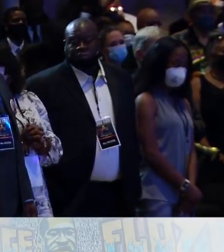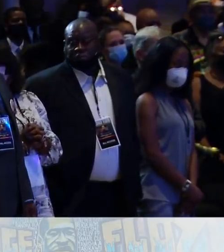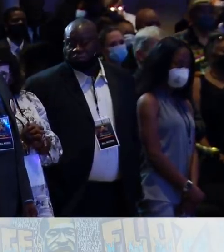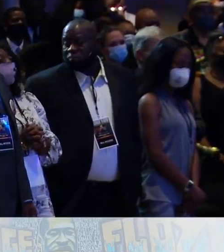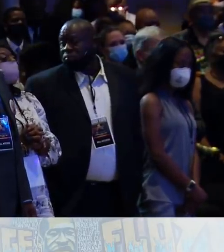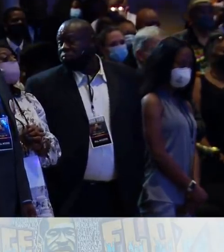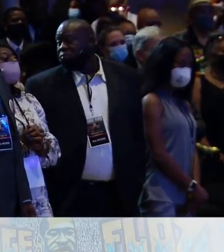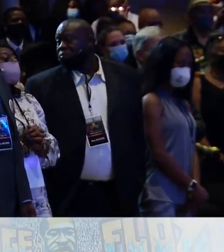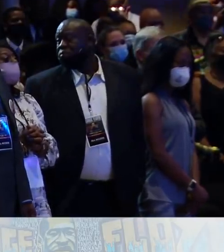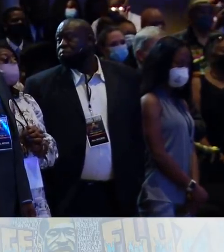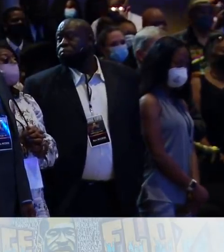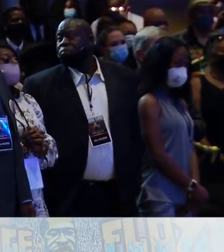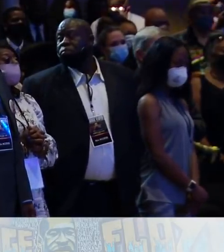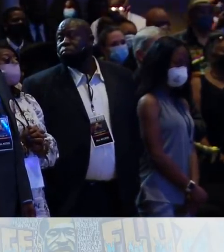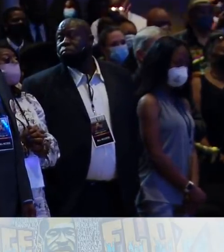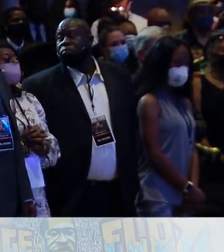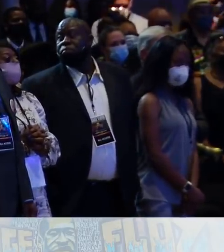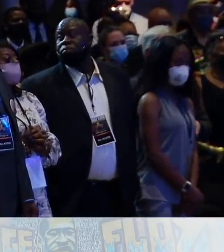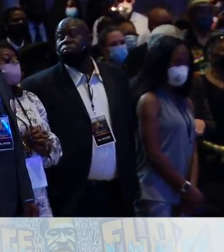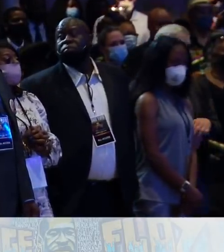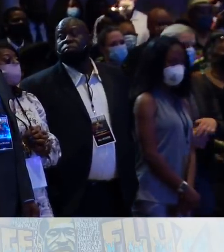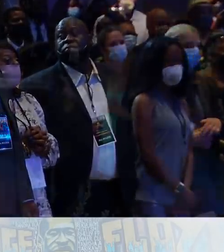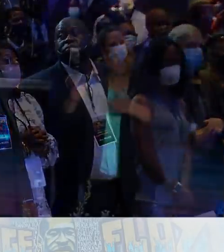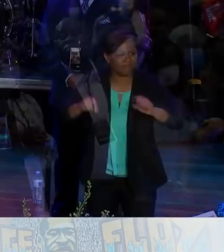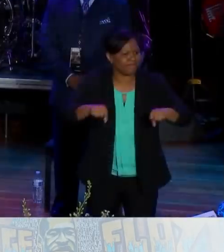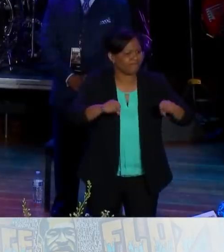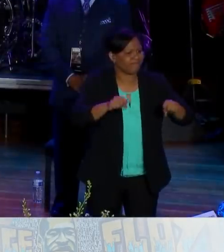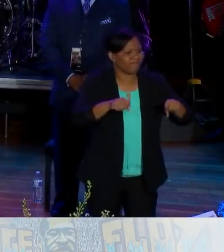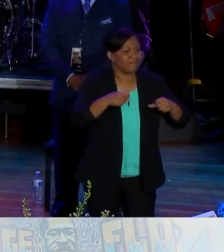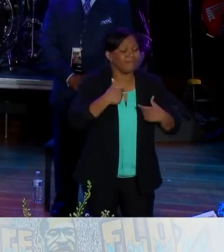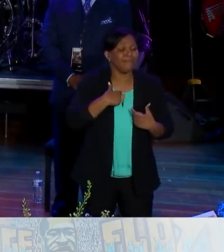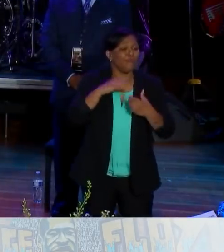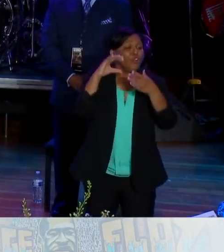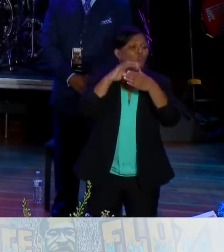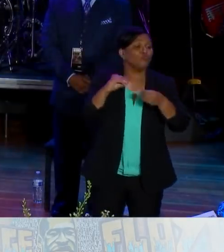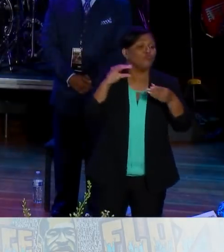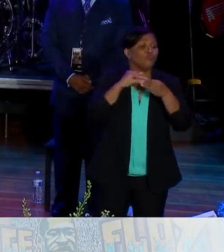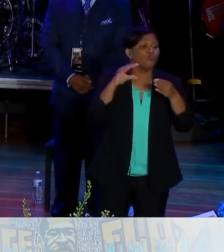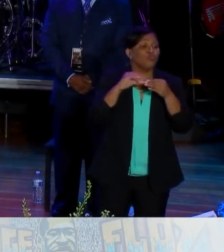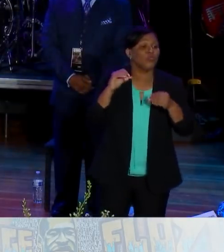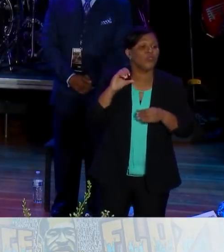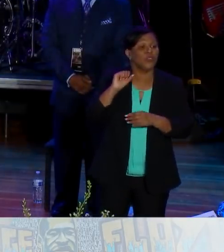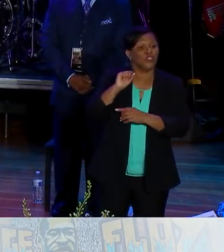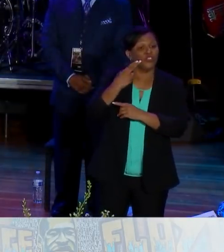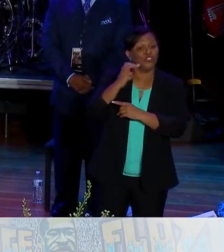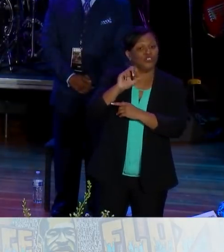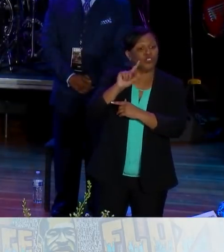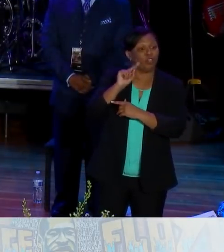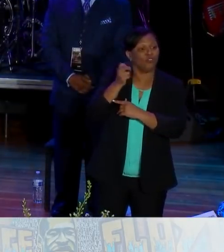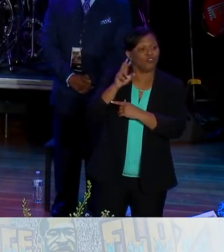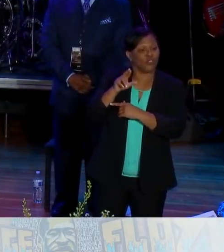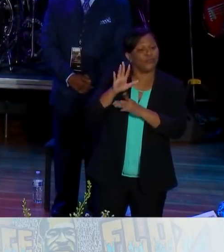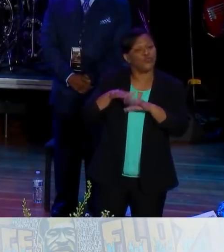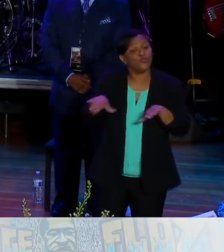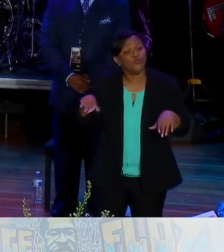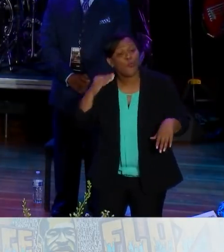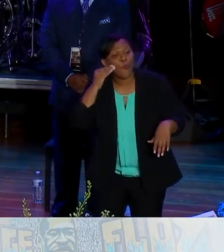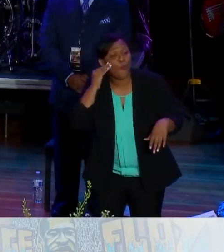FLIGHT I TOOK WAS TO COME HERE IN MANY WEEKS AND MAYBE IN GOD'S OWN WAY, MARTIN, IN FACT, WE WERE SHELTERED MEANS WE